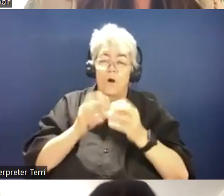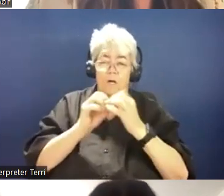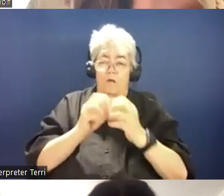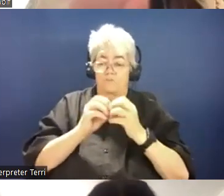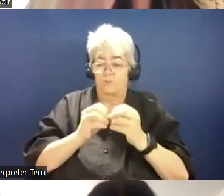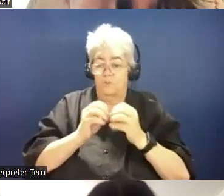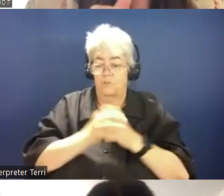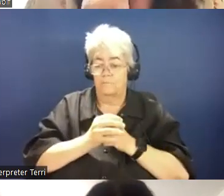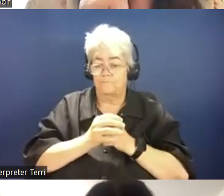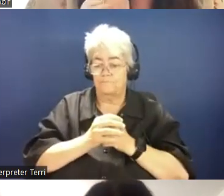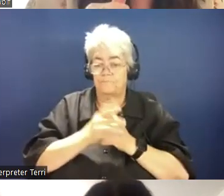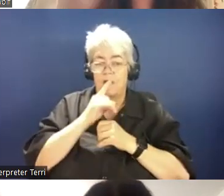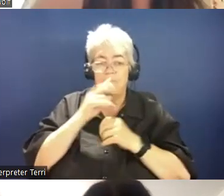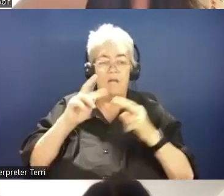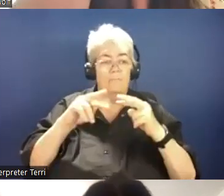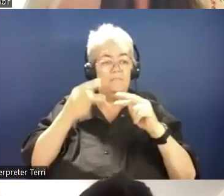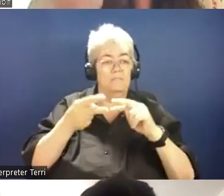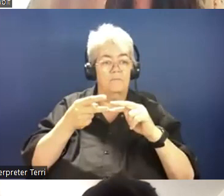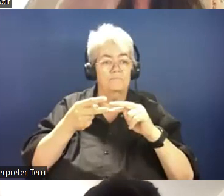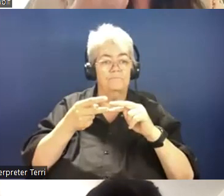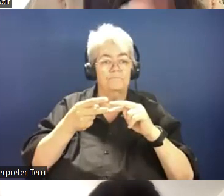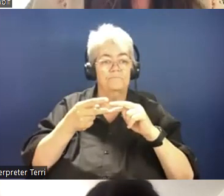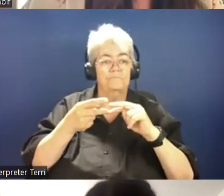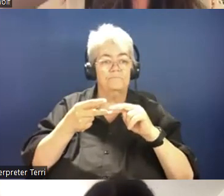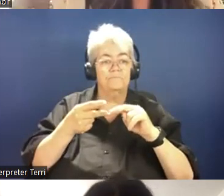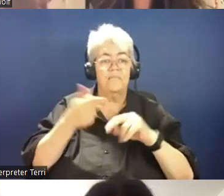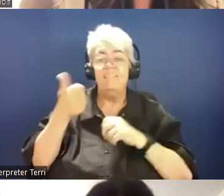Oh, I'm sorry, I mixed it to these 2 up. So 1024 is actually a bill